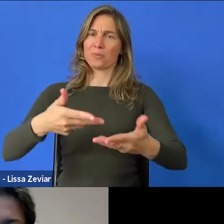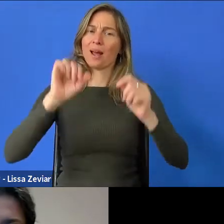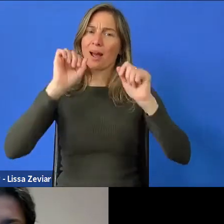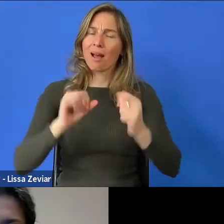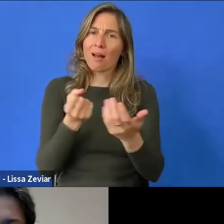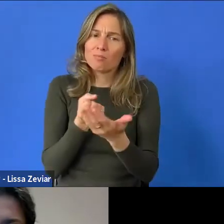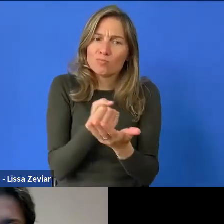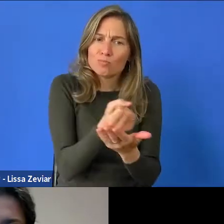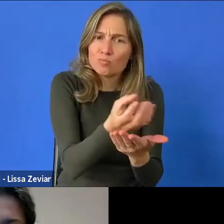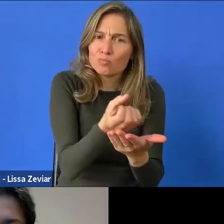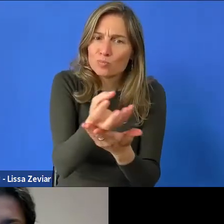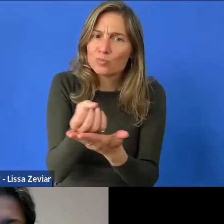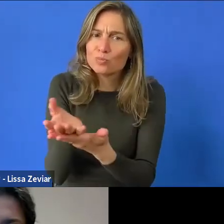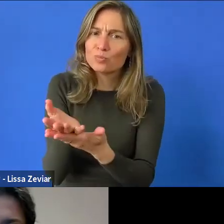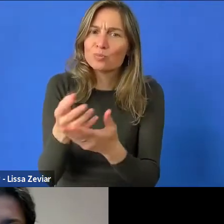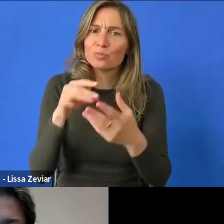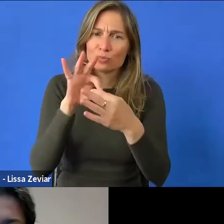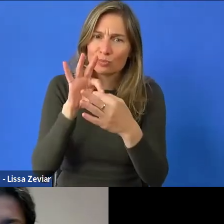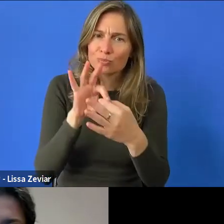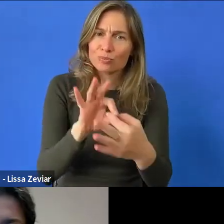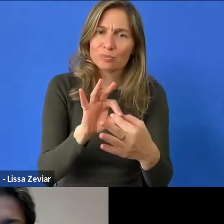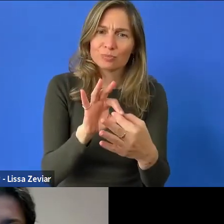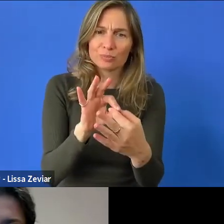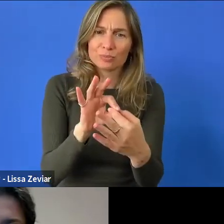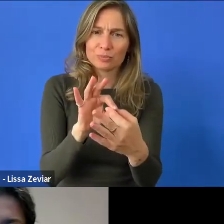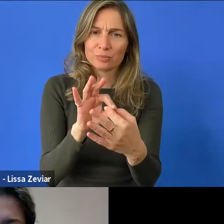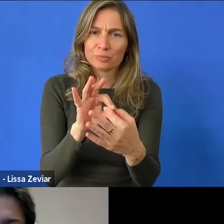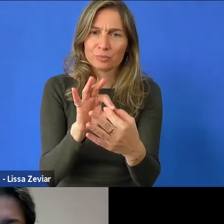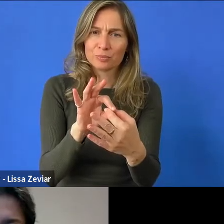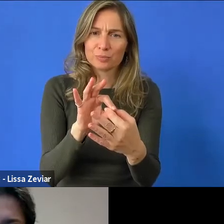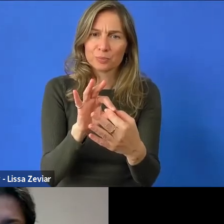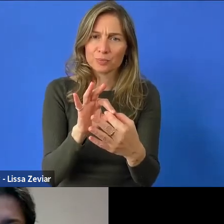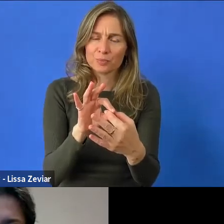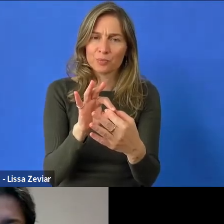about the different possibilities you may explore